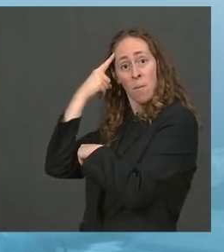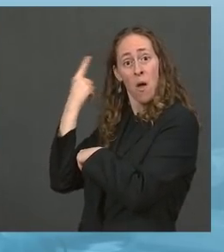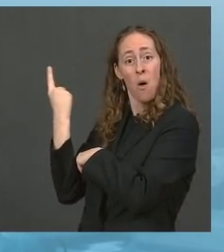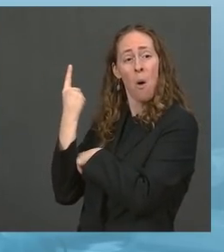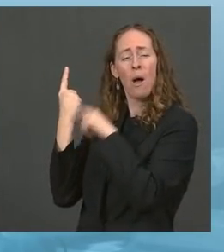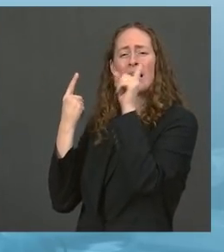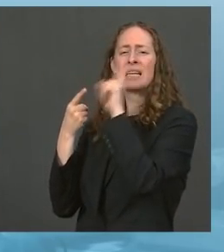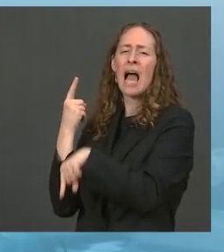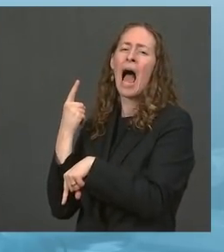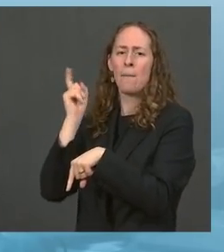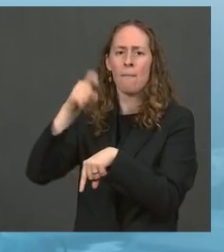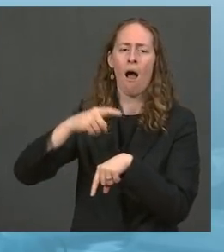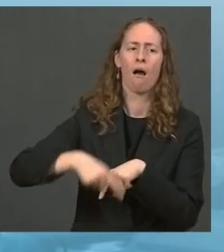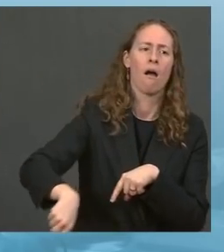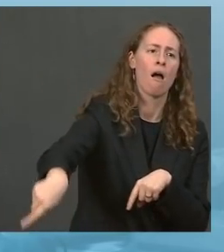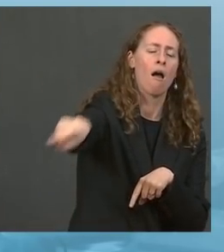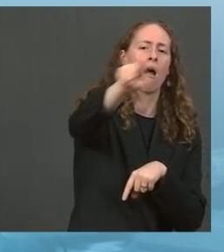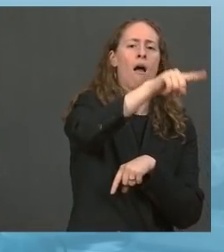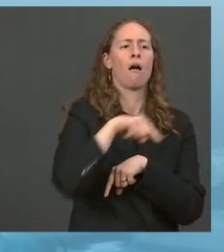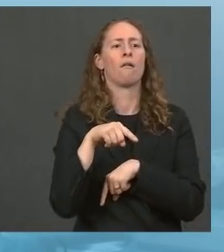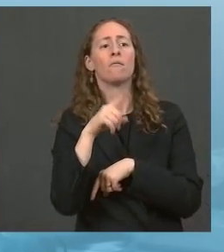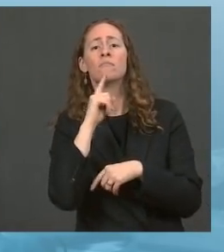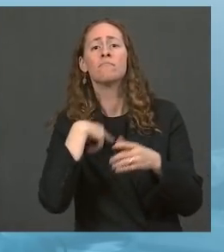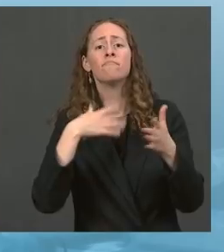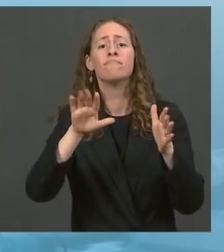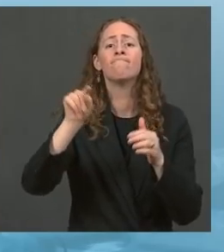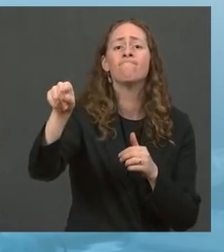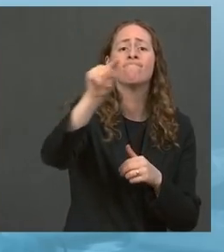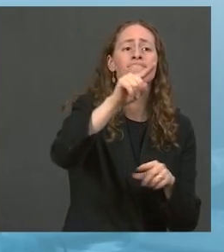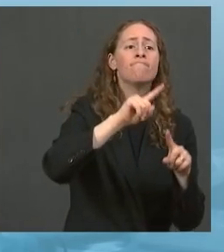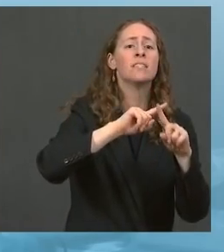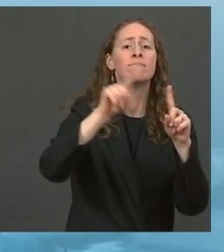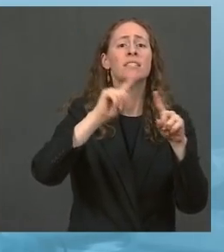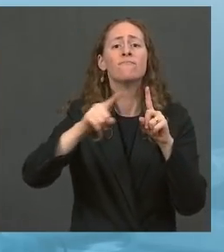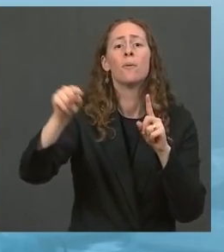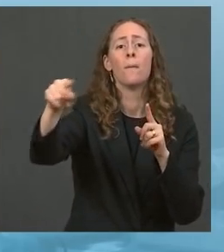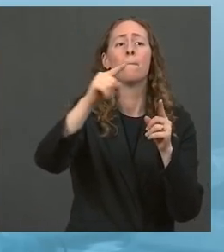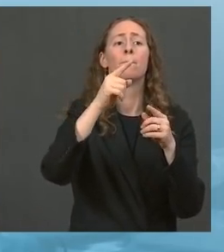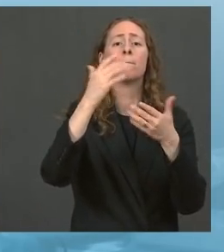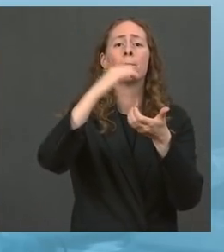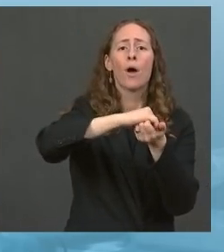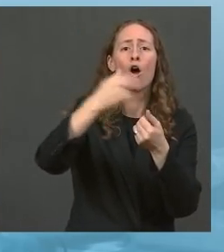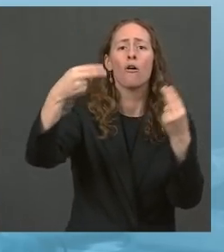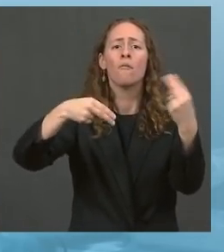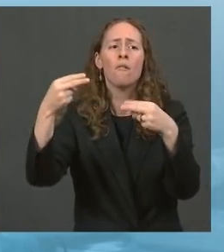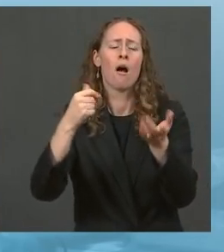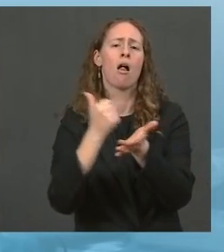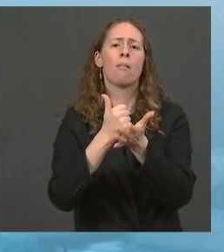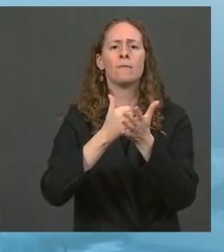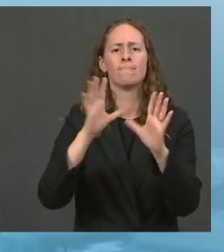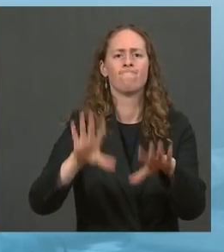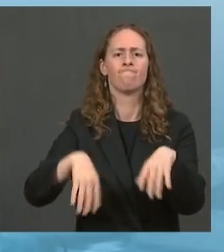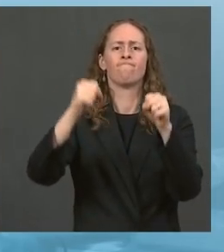We've asked our nongovernmental partners to take up the call for new actions that will solve the core challenges